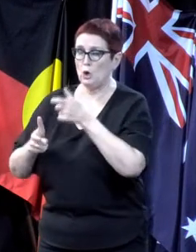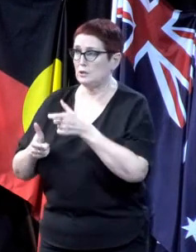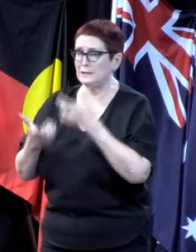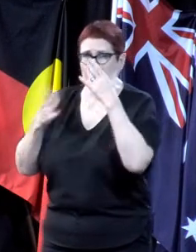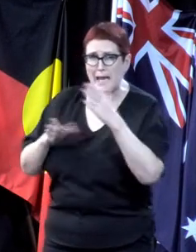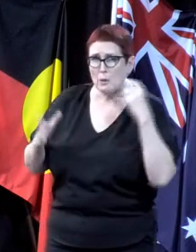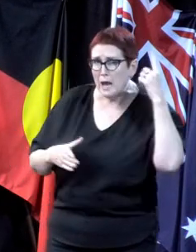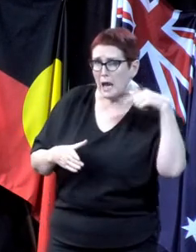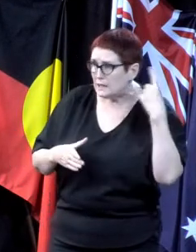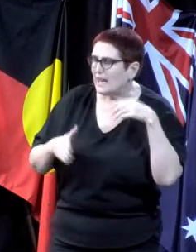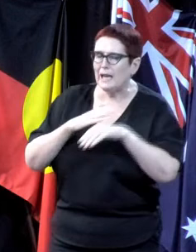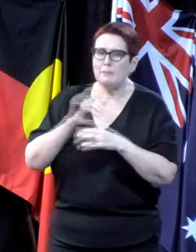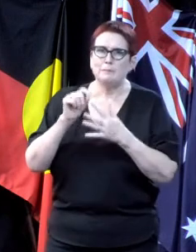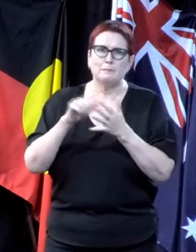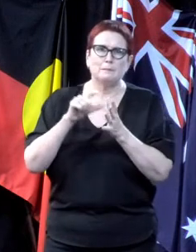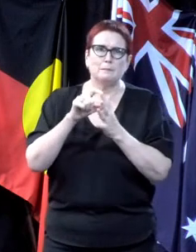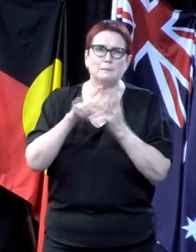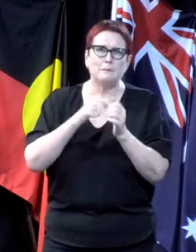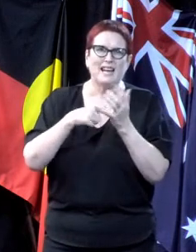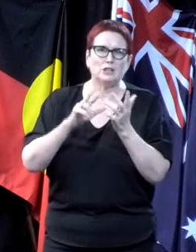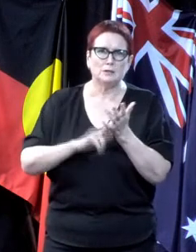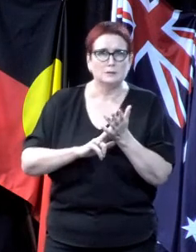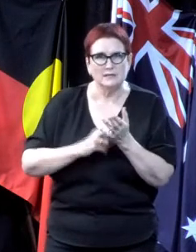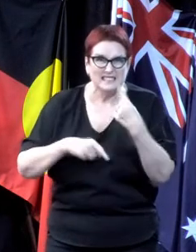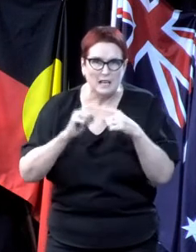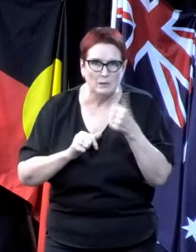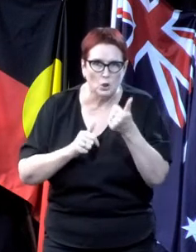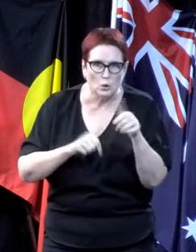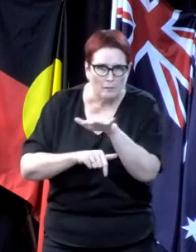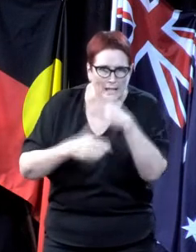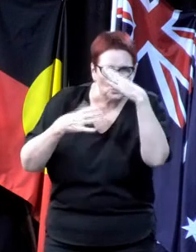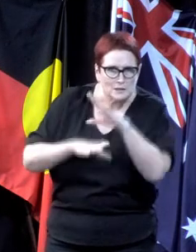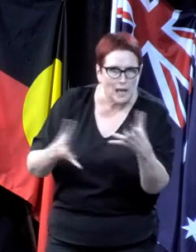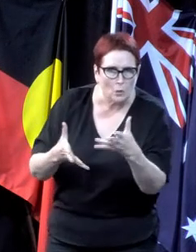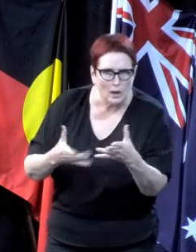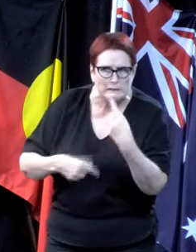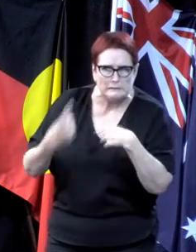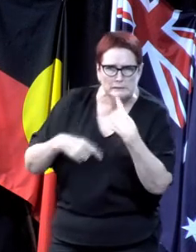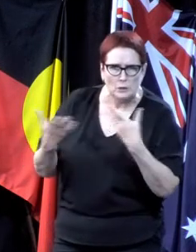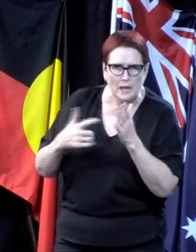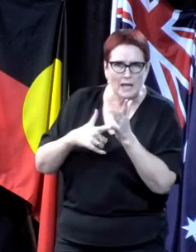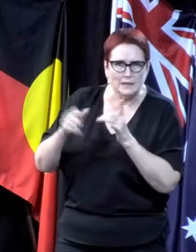No, I wondered if you had a tip about accommodation. DR MELLIFONT: All right. Now, you hold a Bachelor of Education?